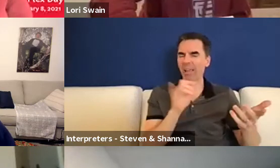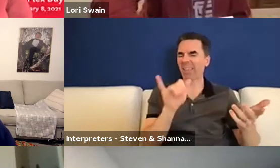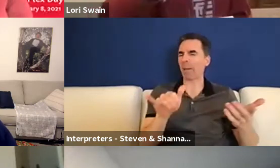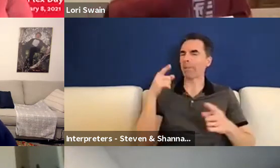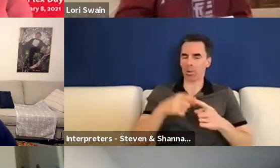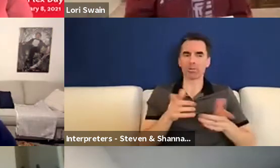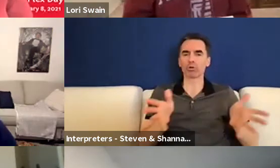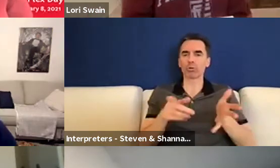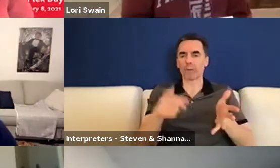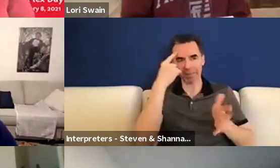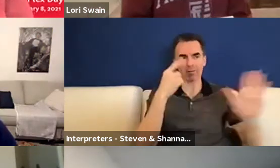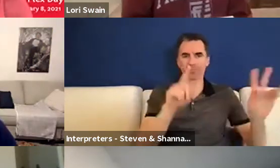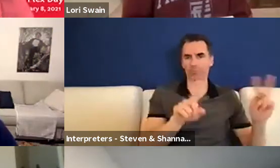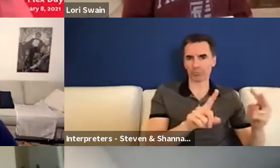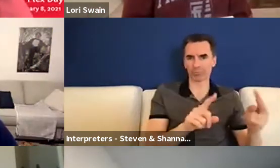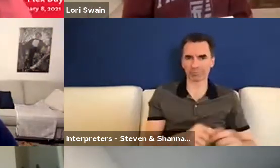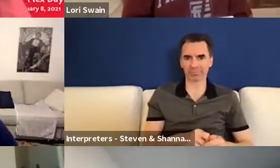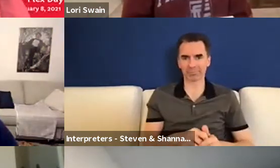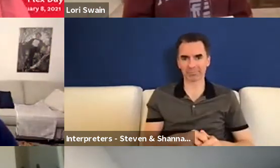And a hairball Is that what you said, hairball?